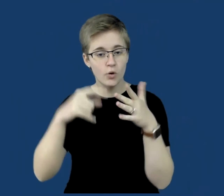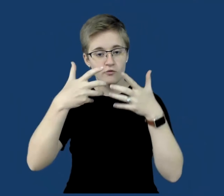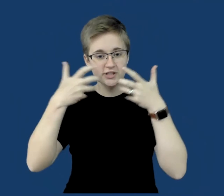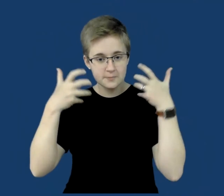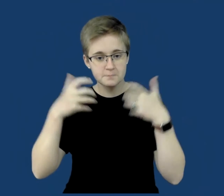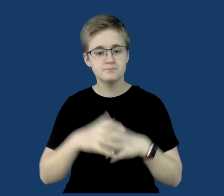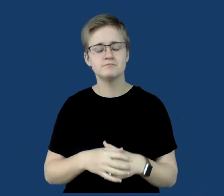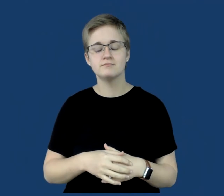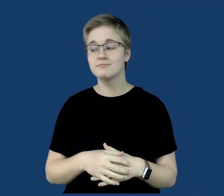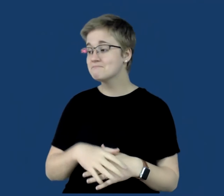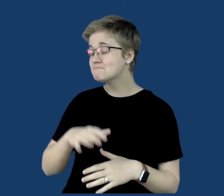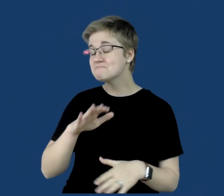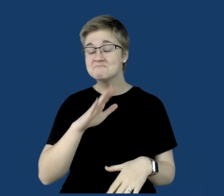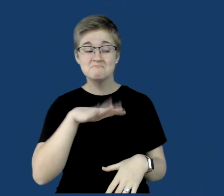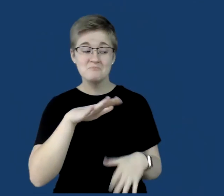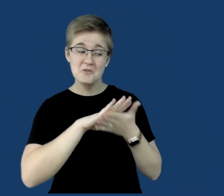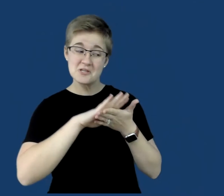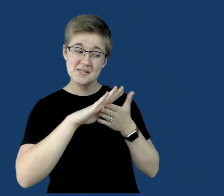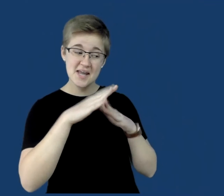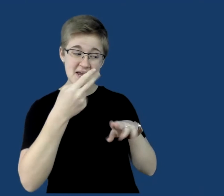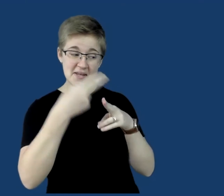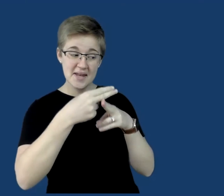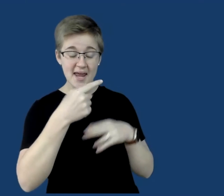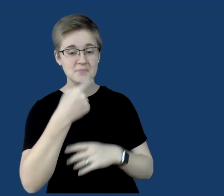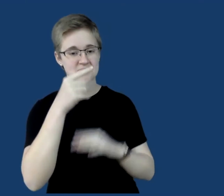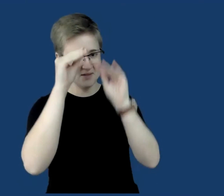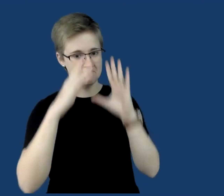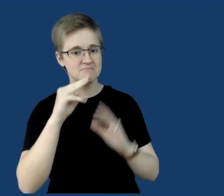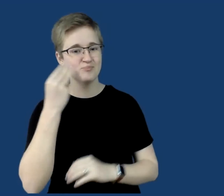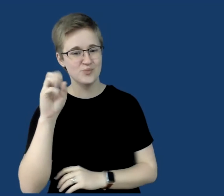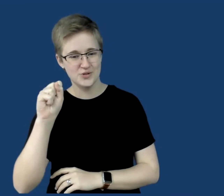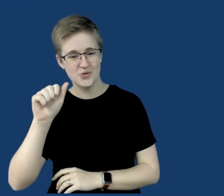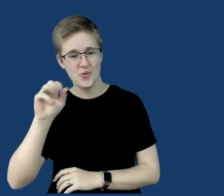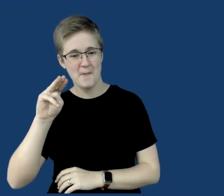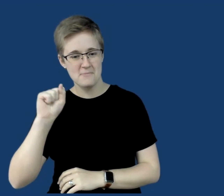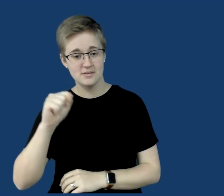“What a lovely name,” said Mrs. Soames. “Thank you,” said Sistine.